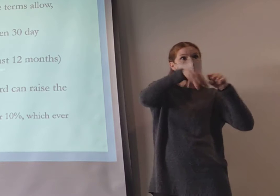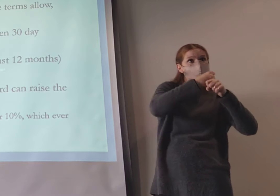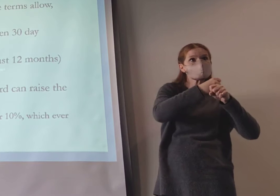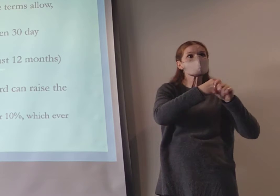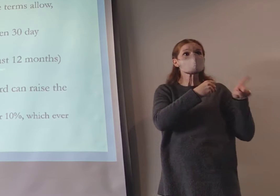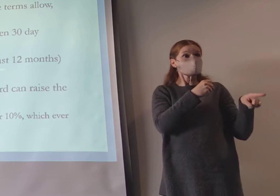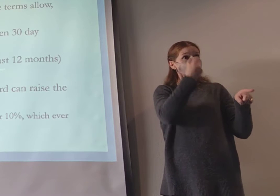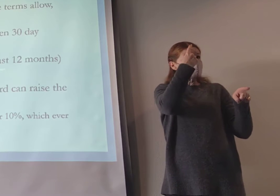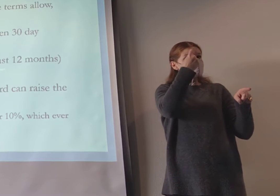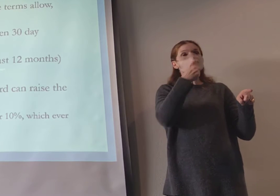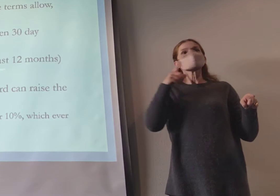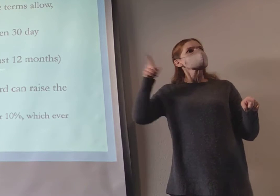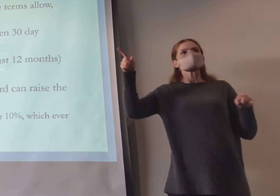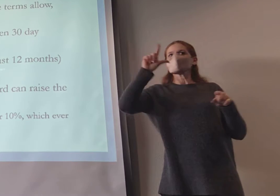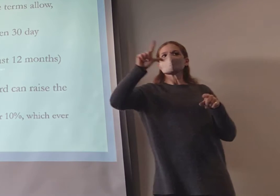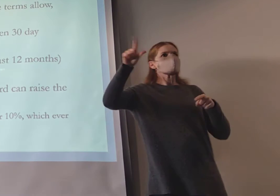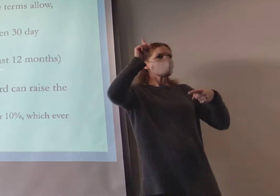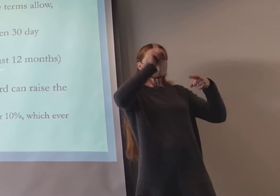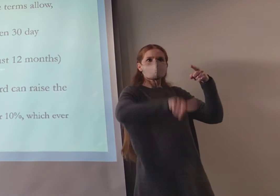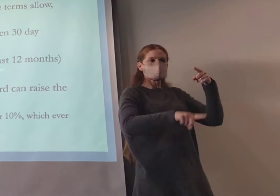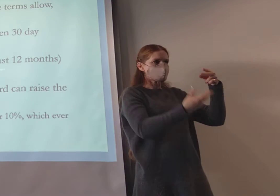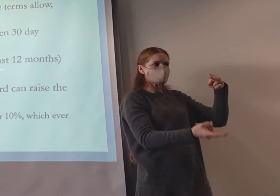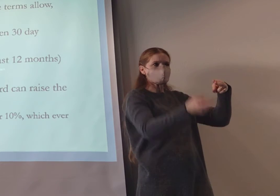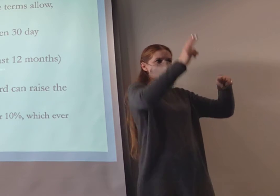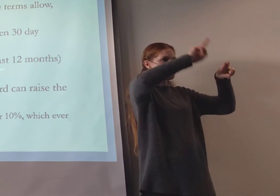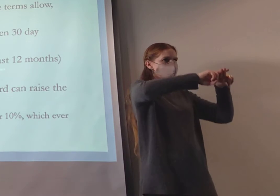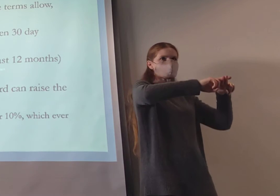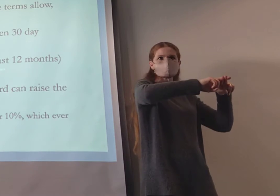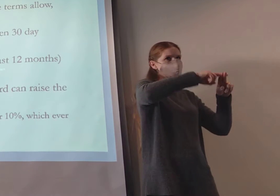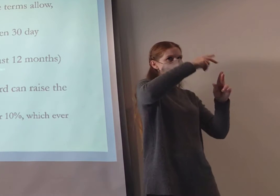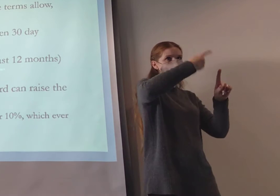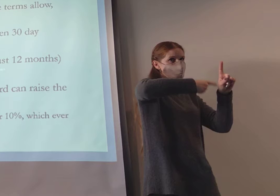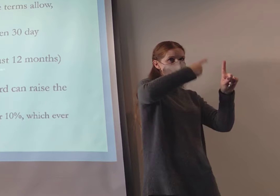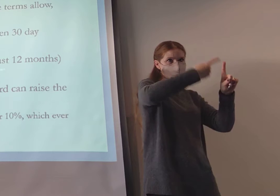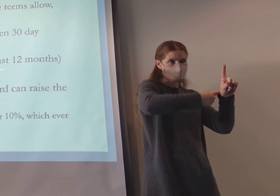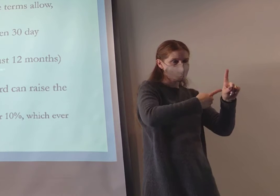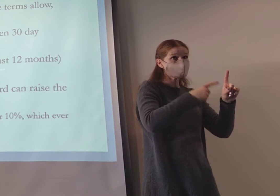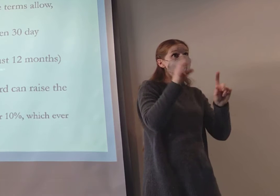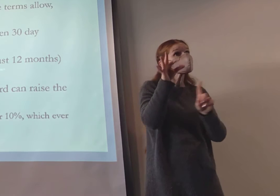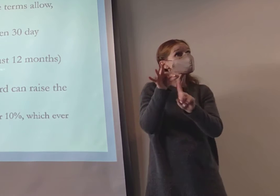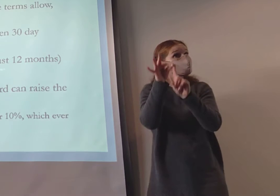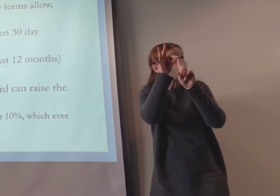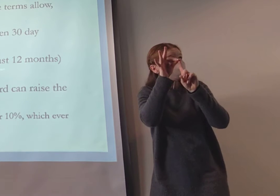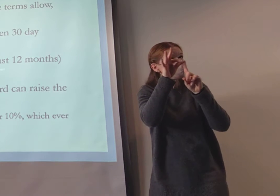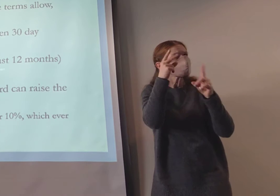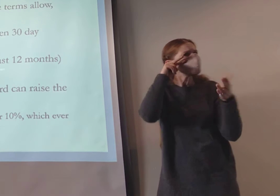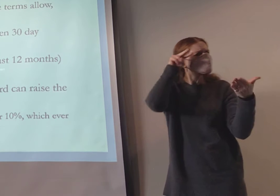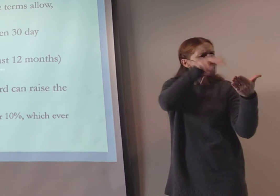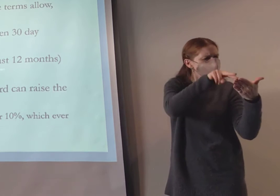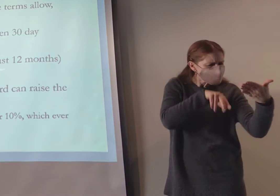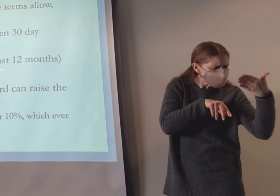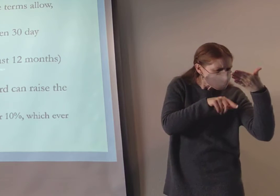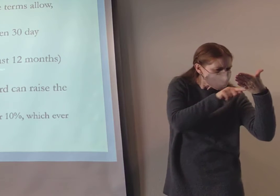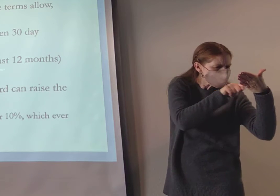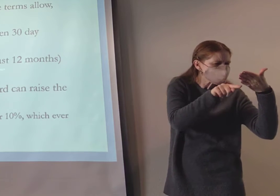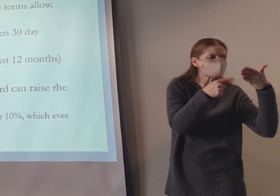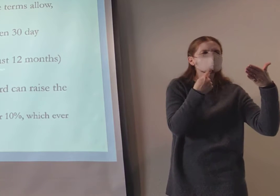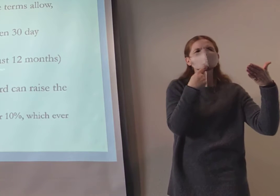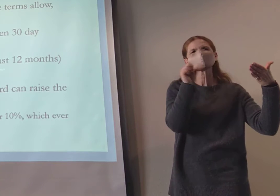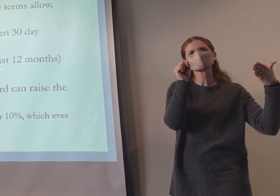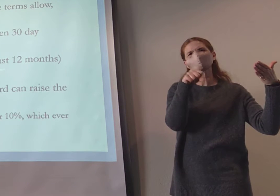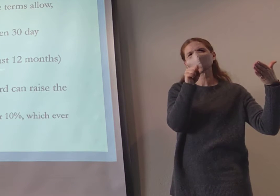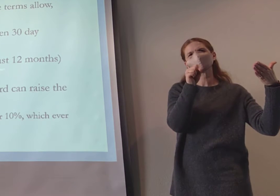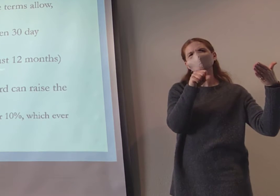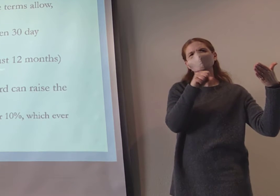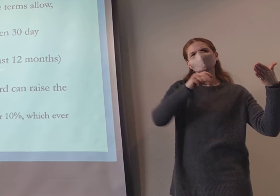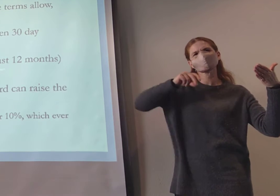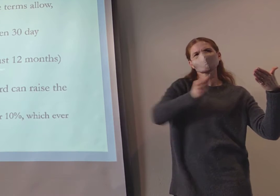increase allowed unless the lease allows it or it's a particular type of affordable housing.